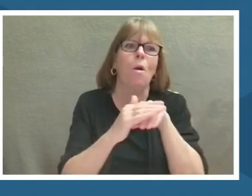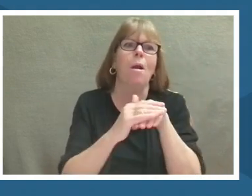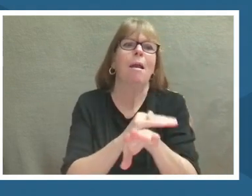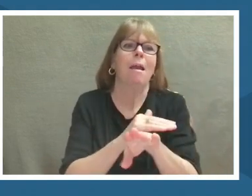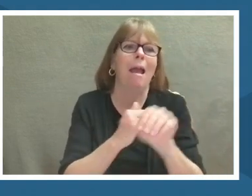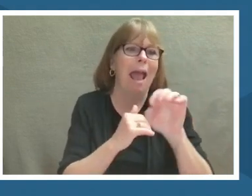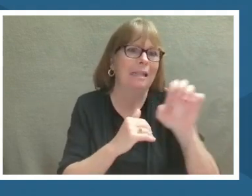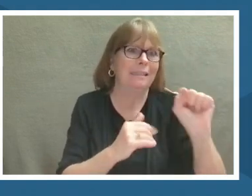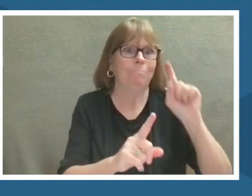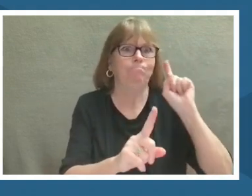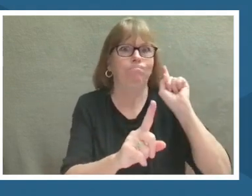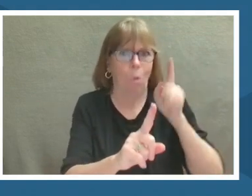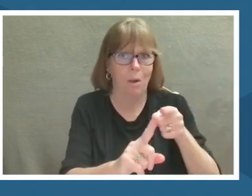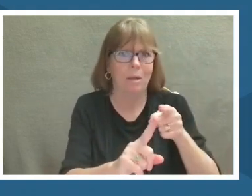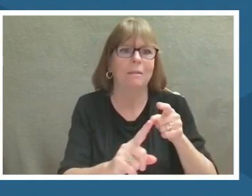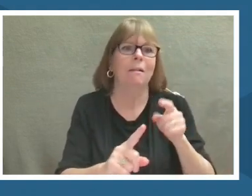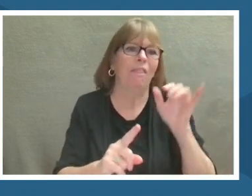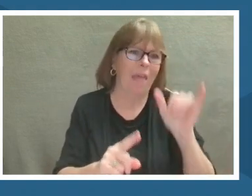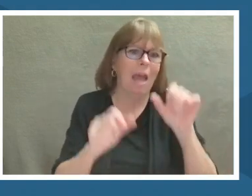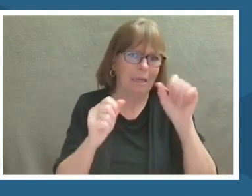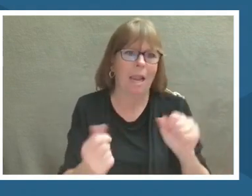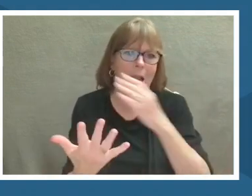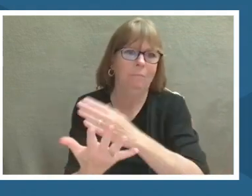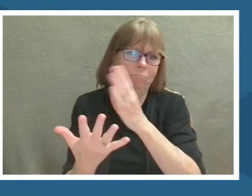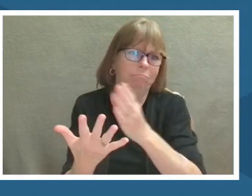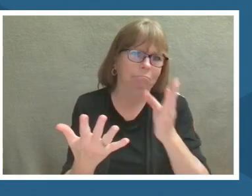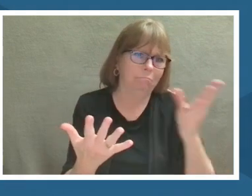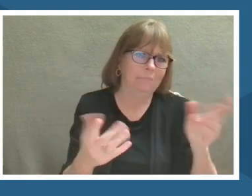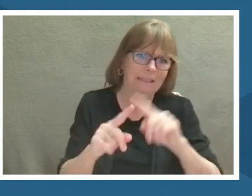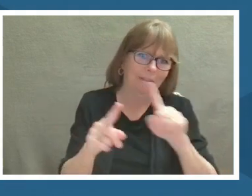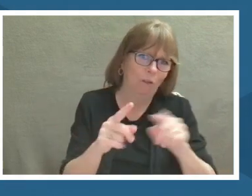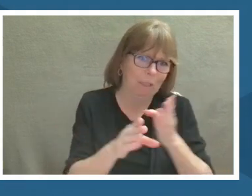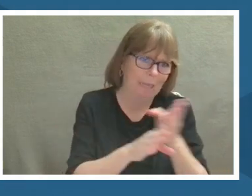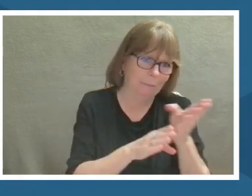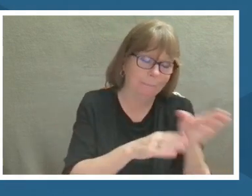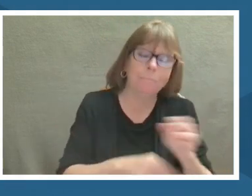so jorge any other questions that you're seeing in the chat